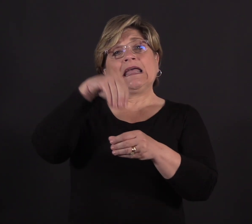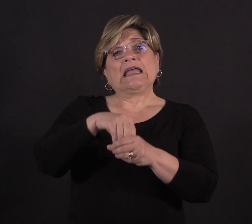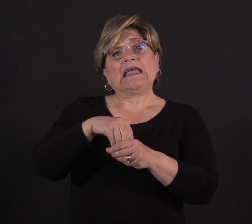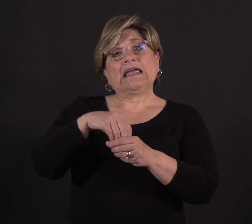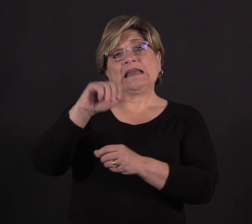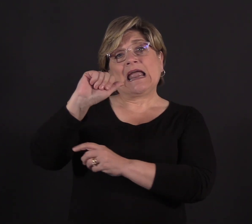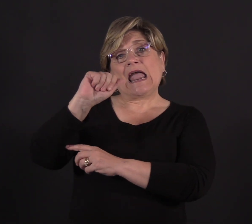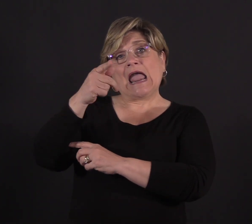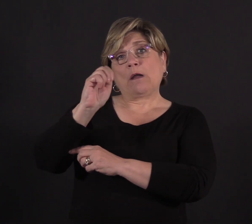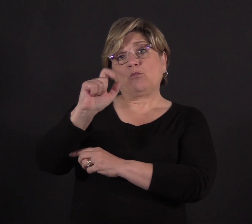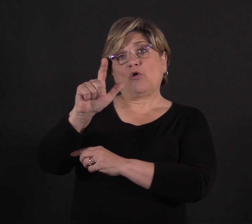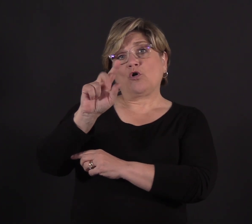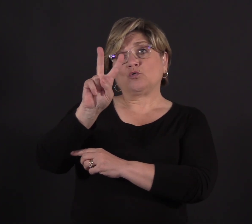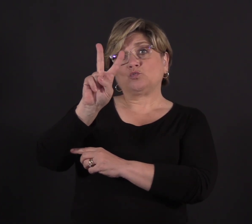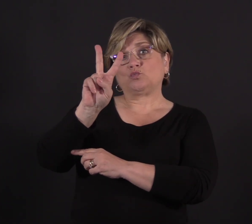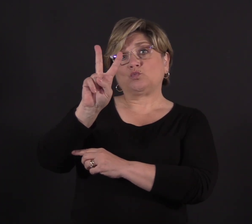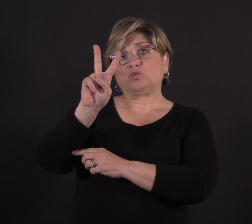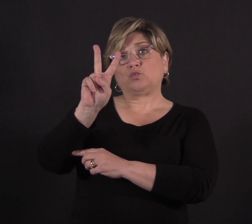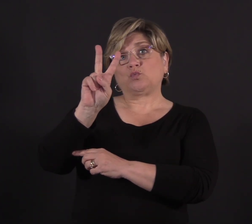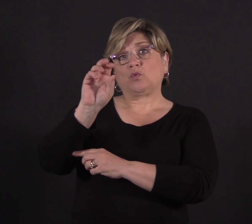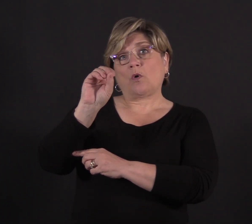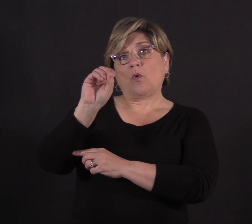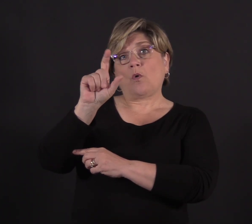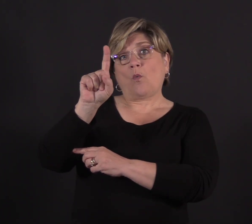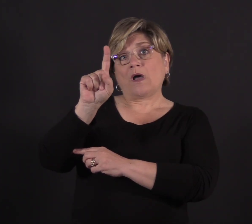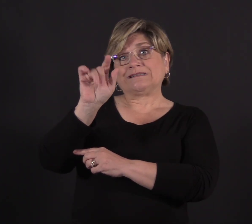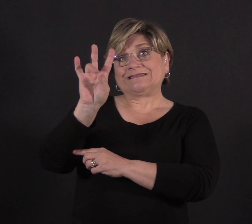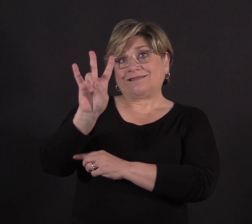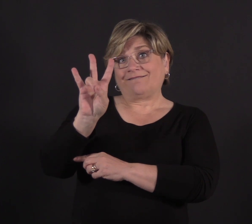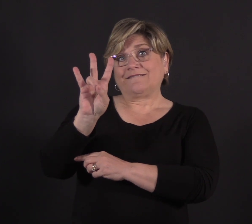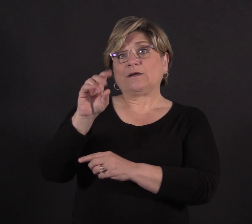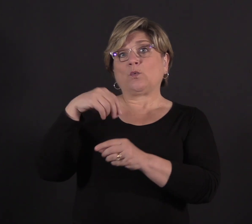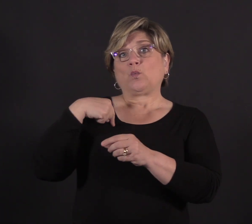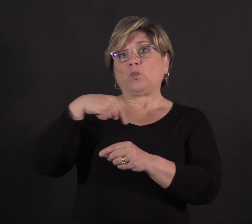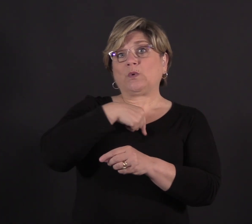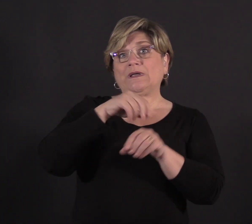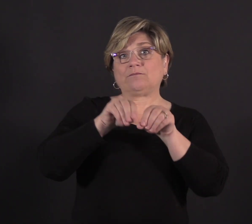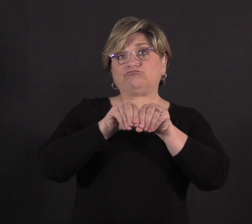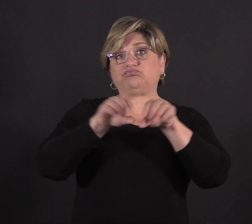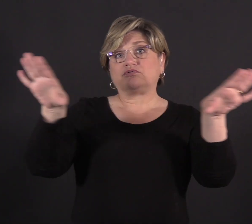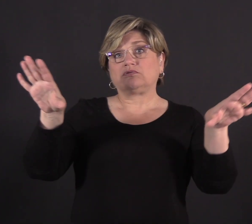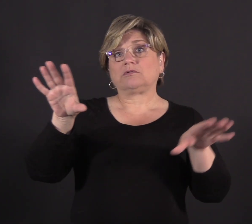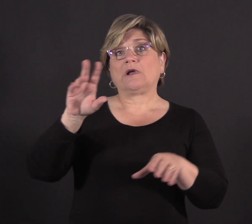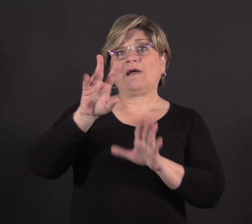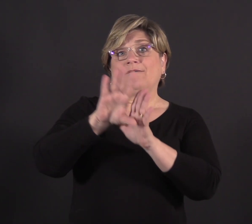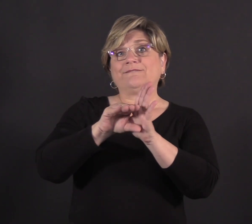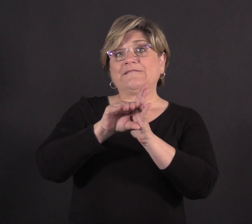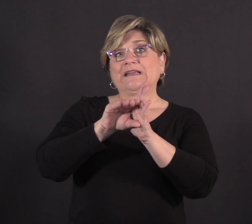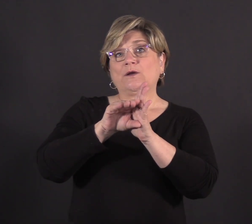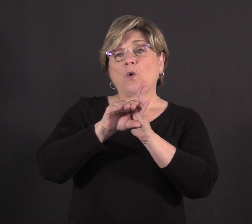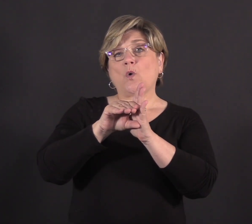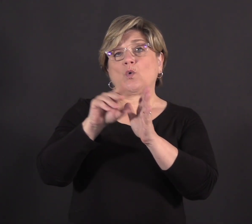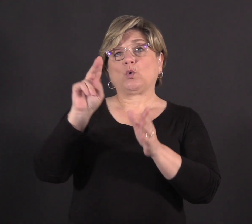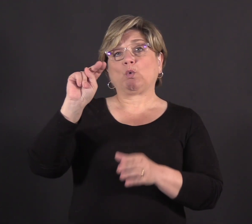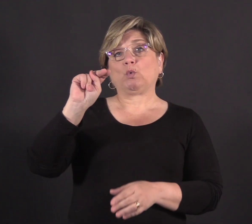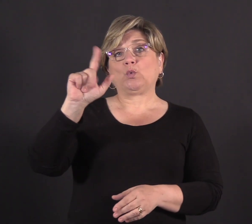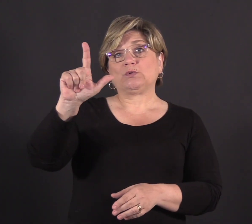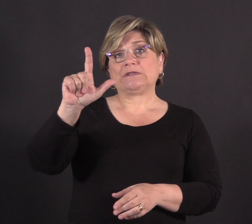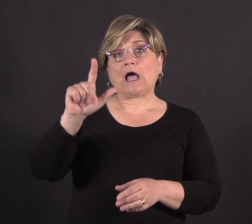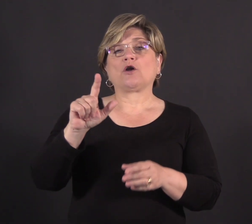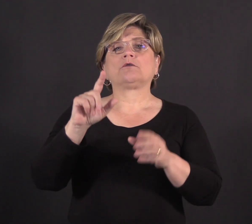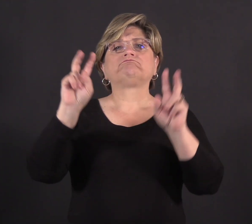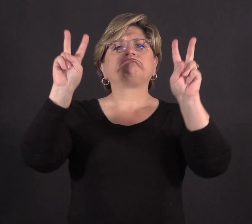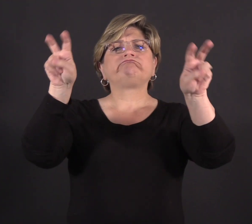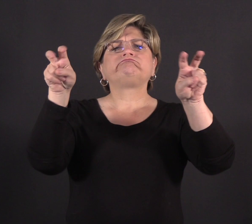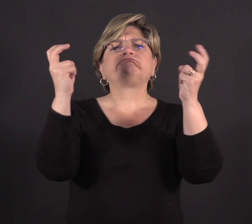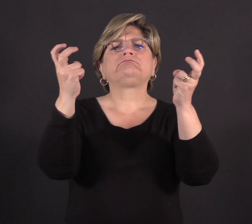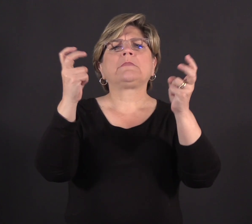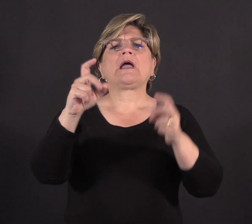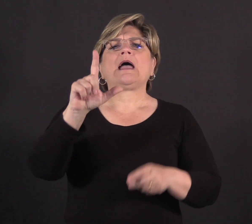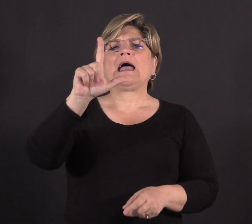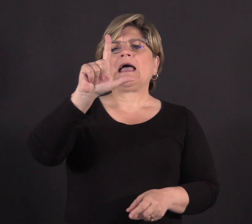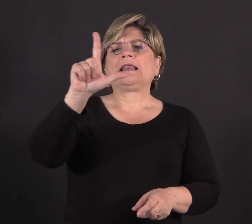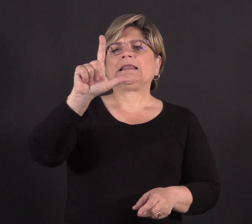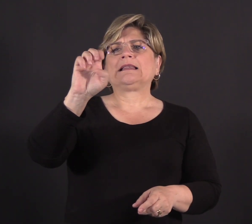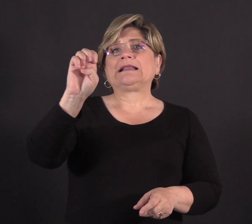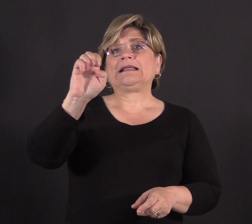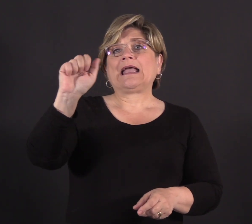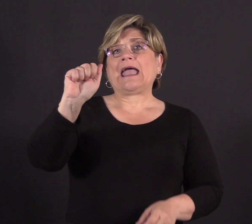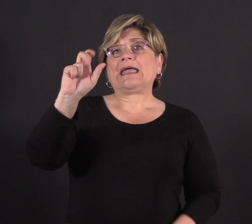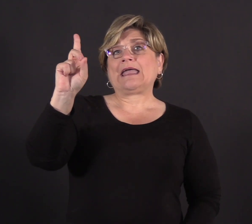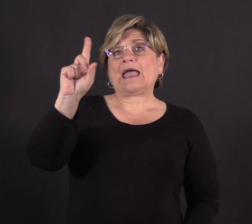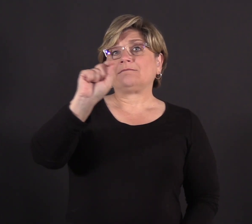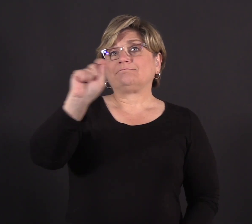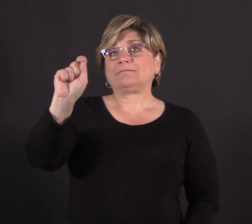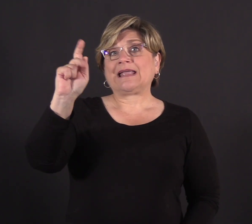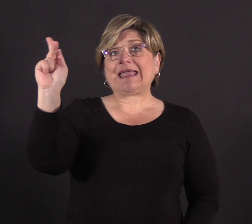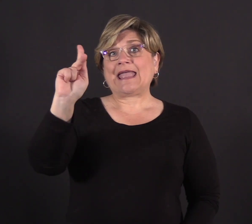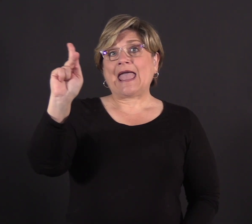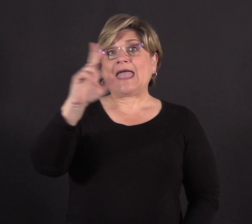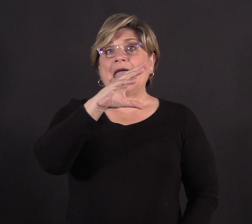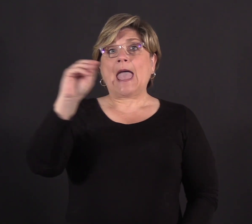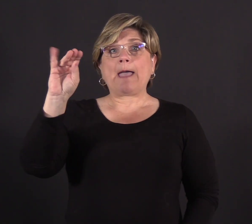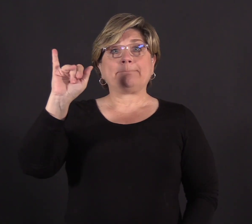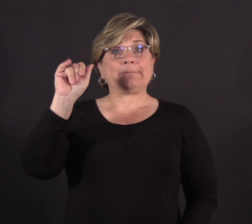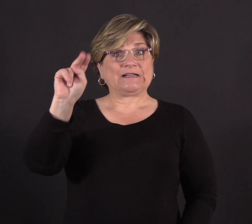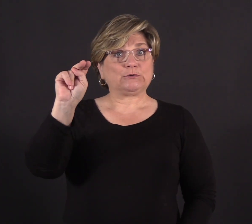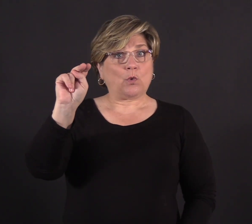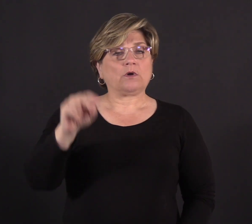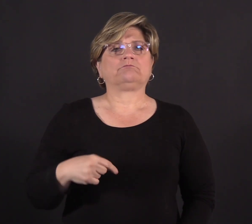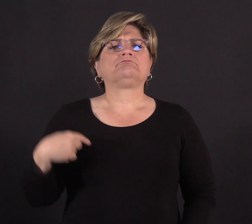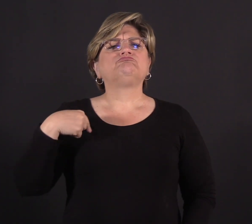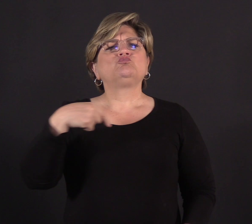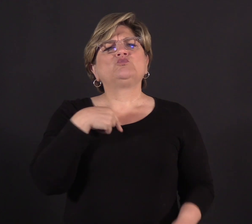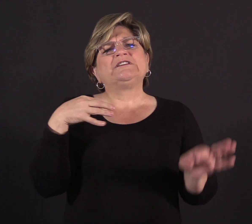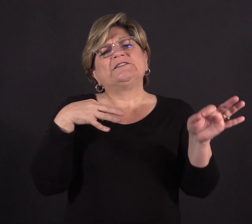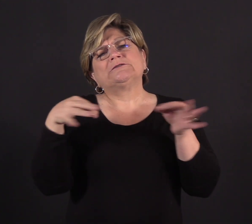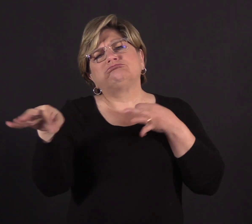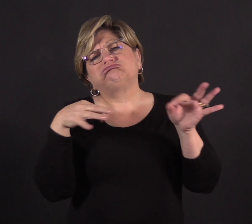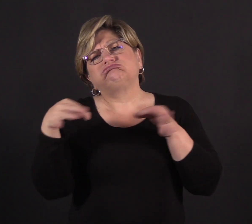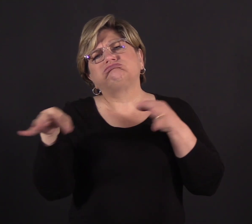In April 2017, we sent out a video newsletter titled “LEAD-K and Minnesota,” and we explained